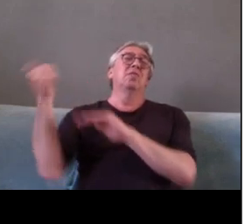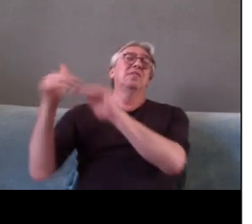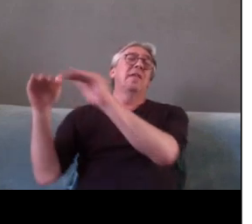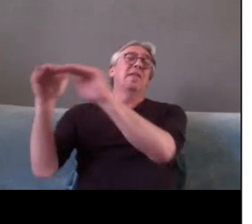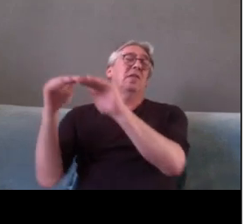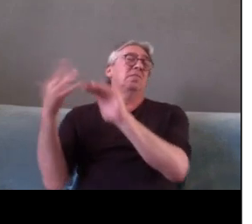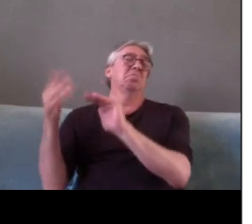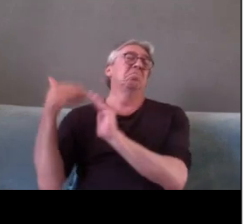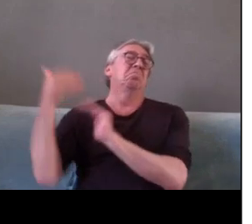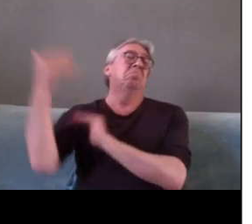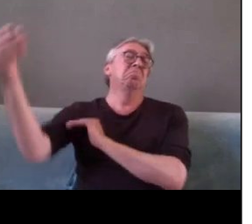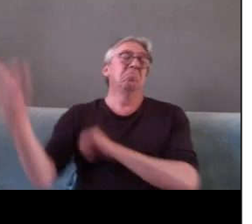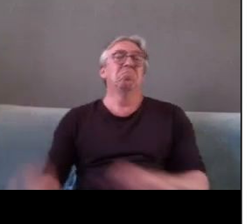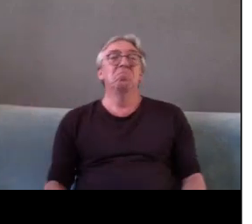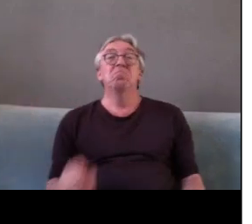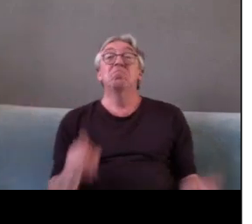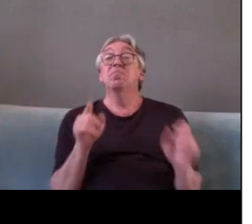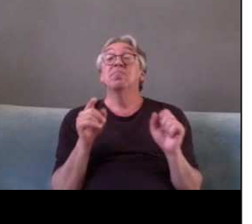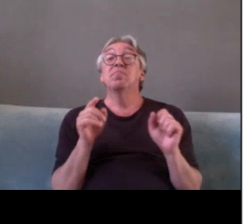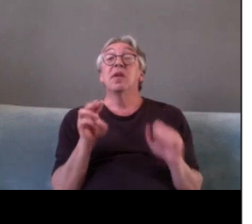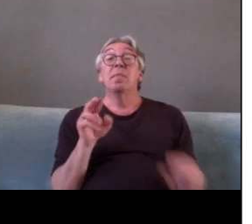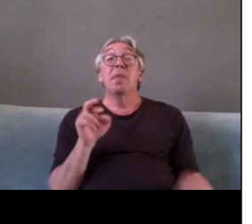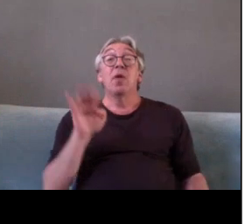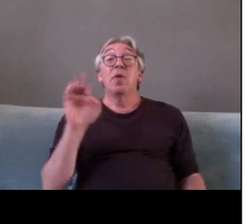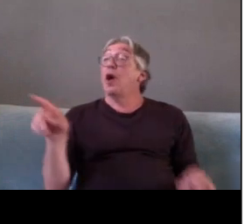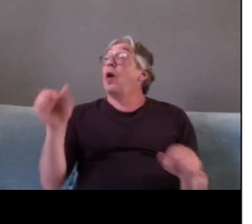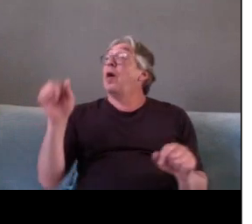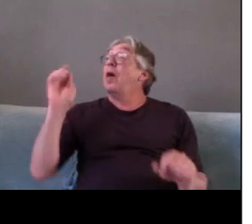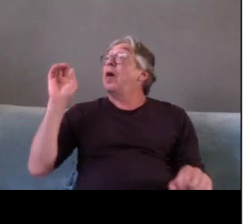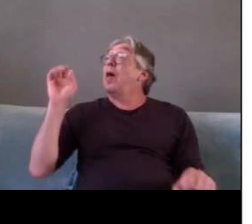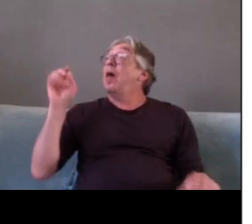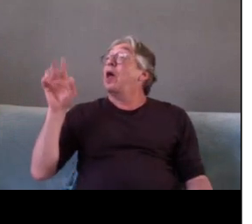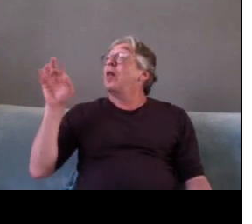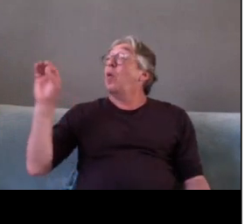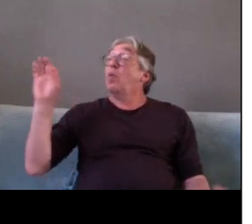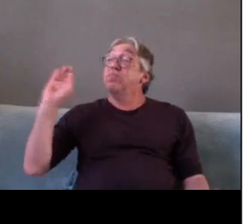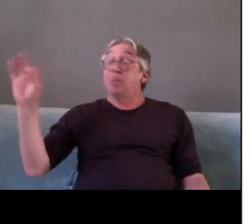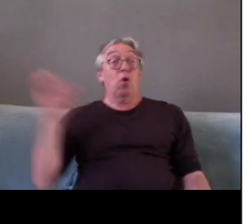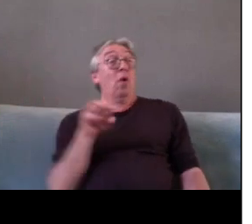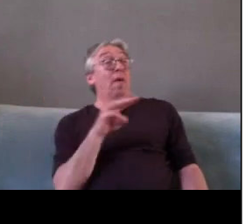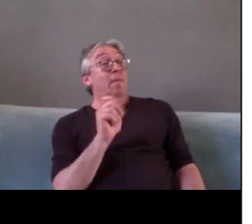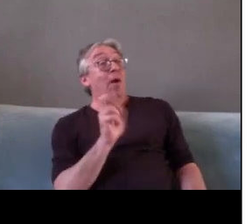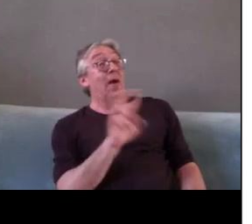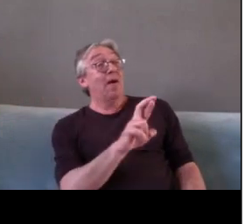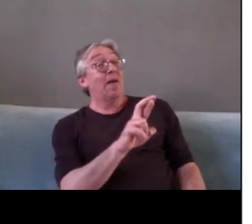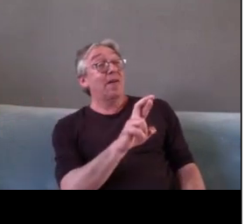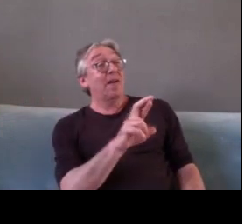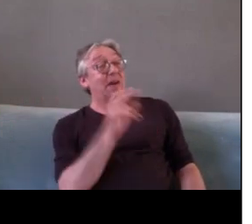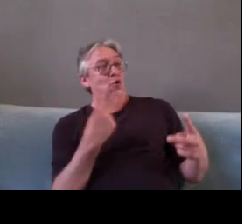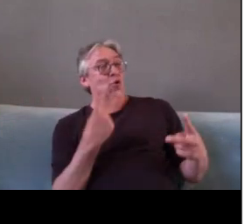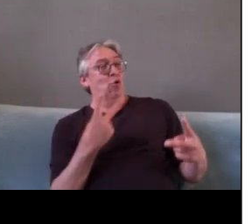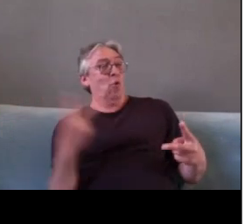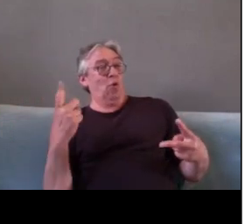Okay. Thanks. I have two questions, maybe for Mher. I can put them together because they are about advocacy.